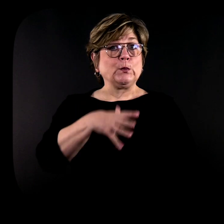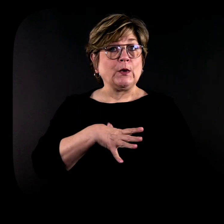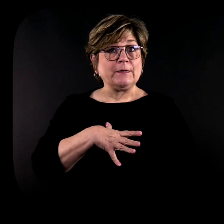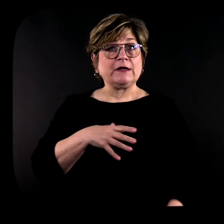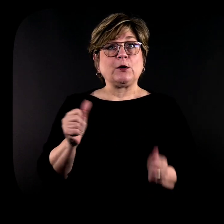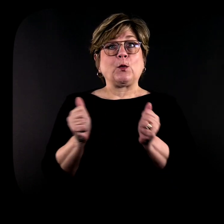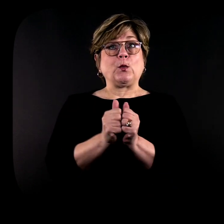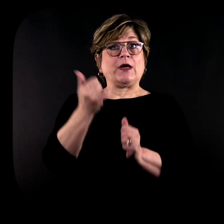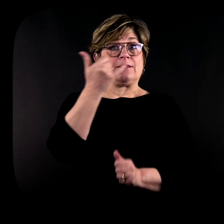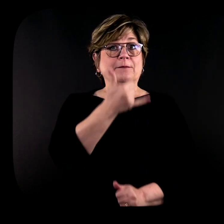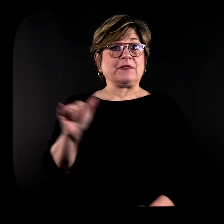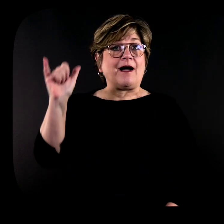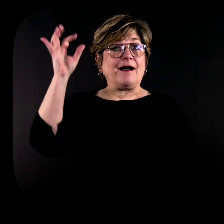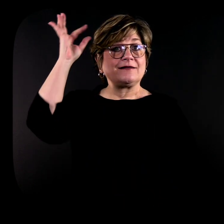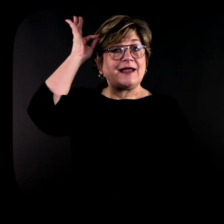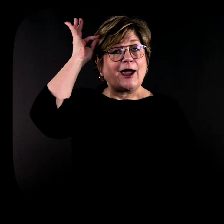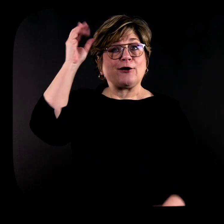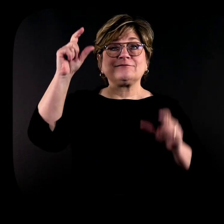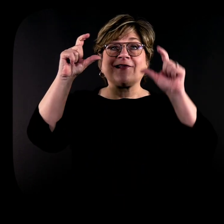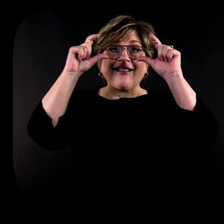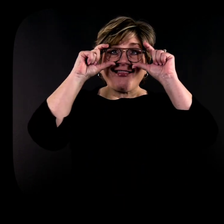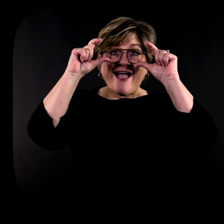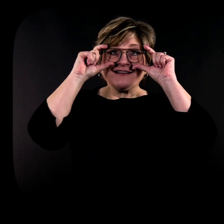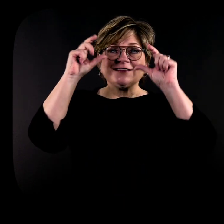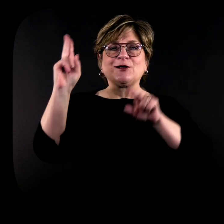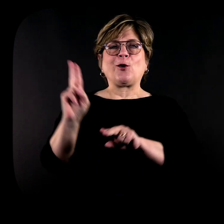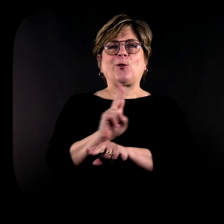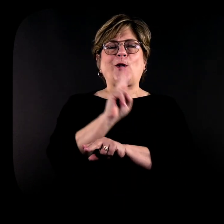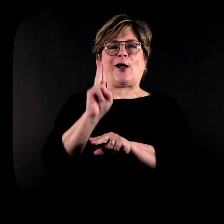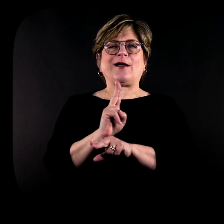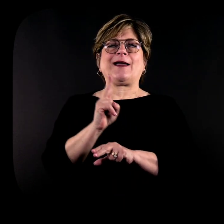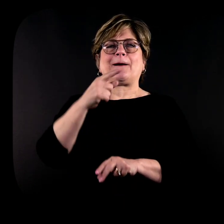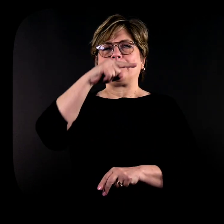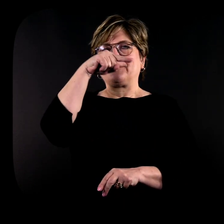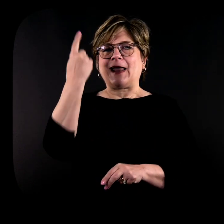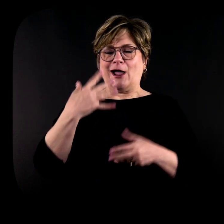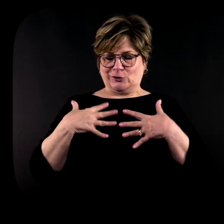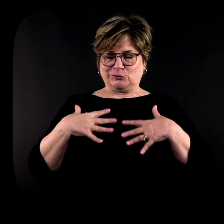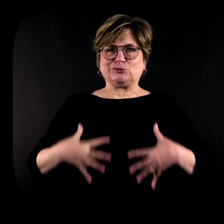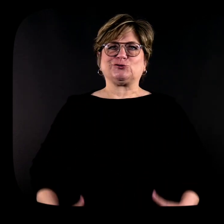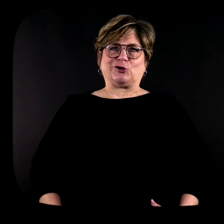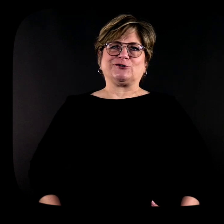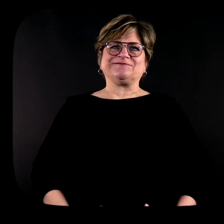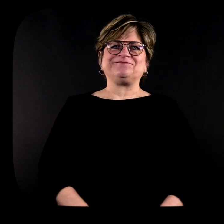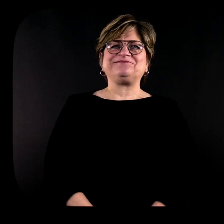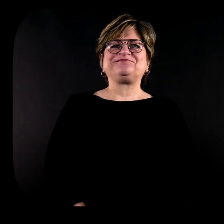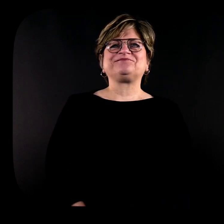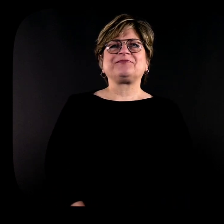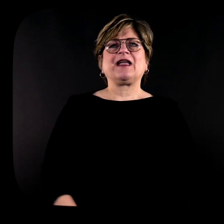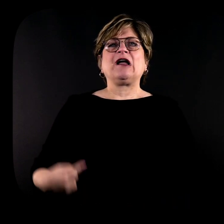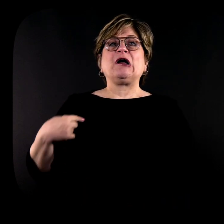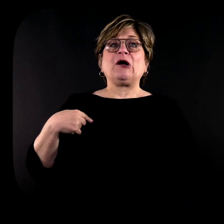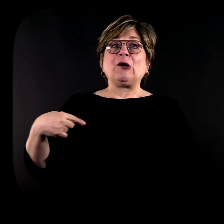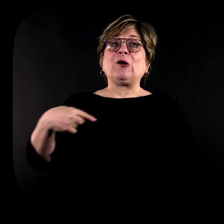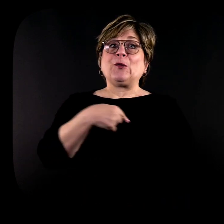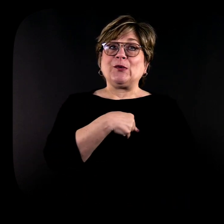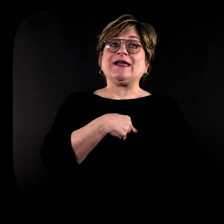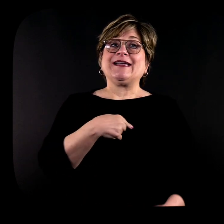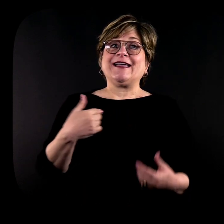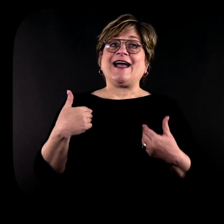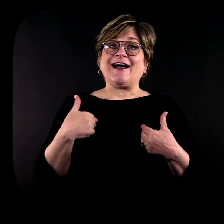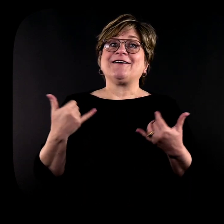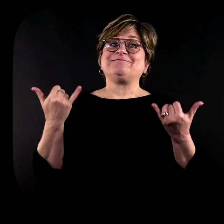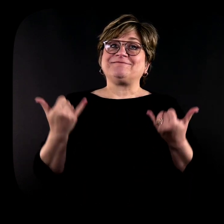I am a white woman with blonde hair, glasses, and wearing a black shirt.